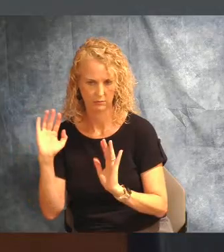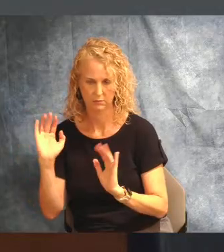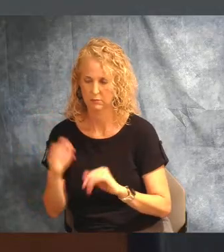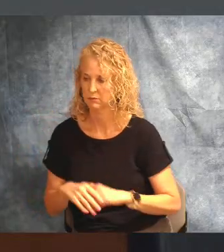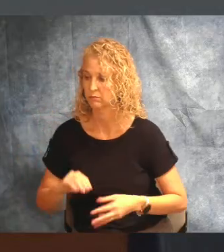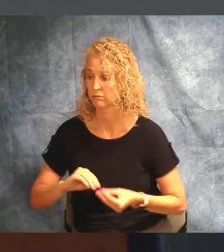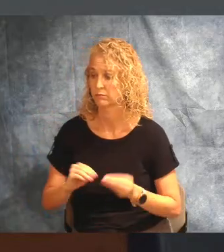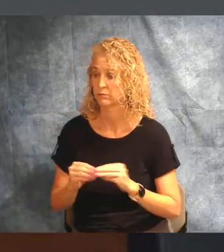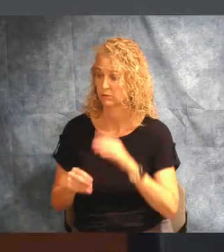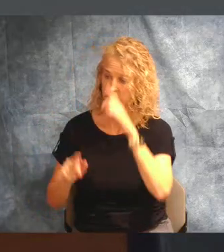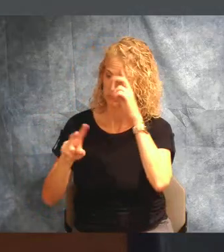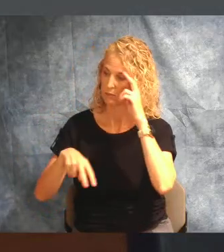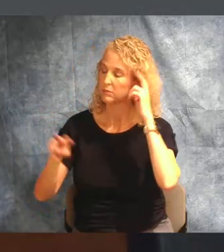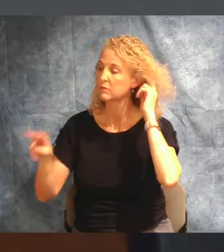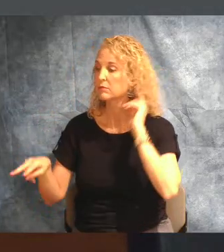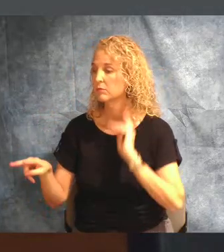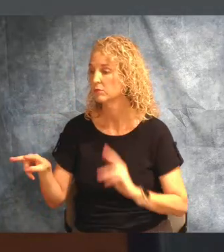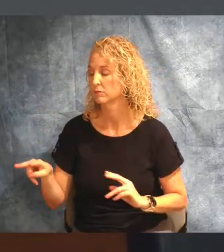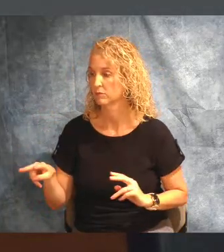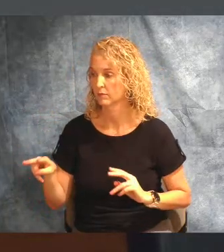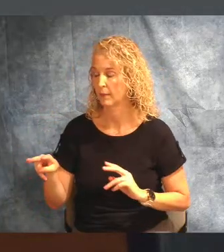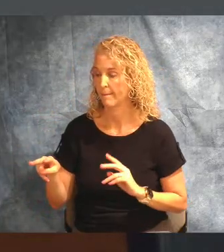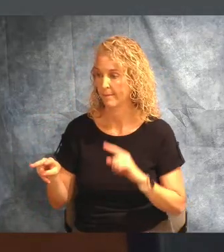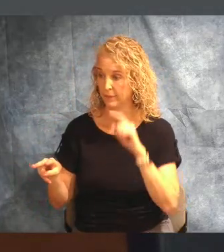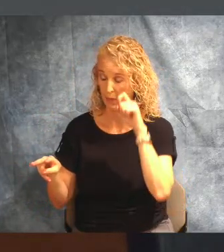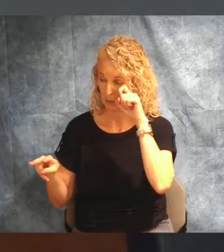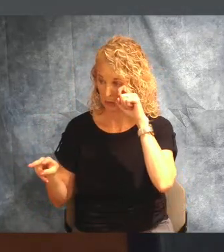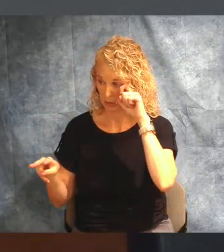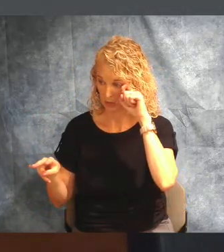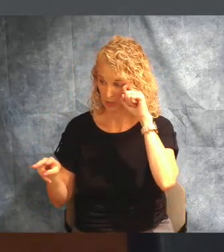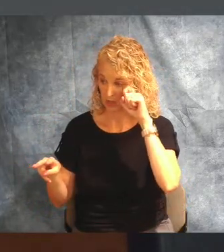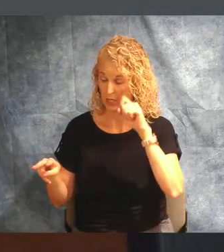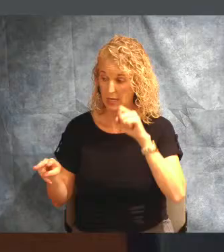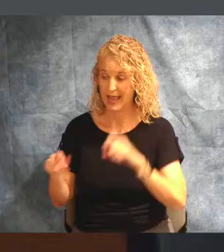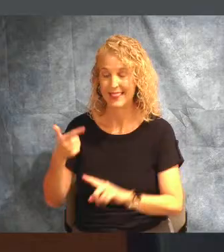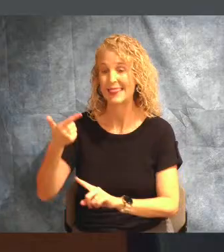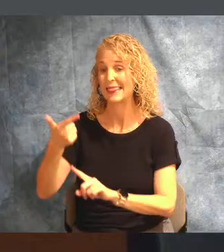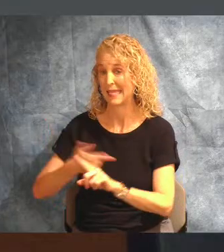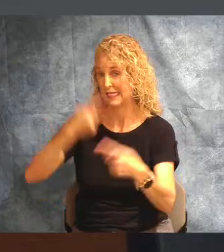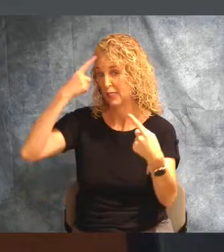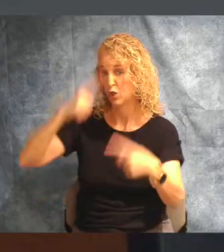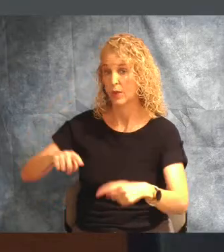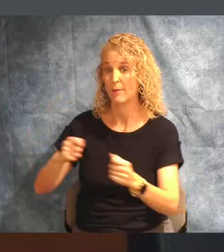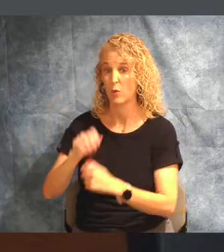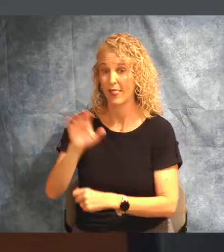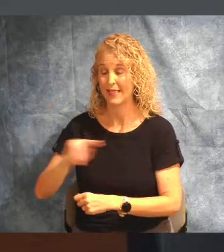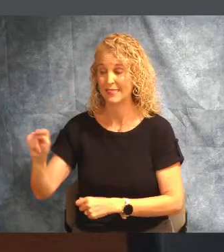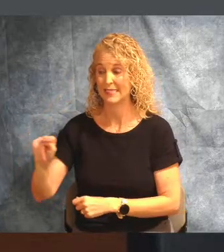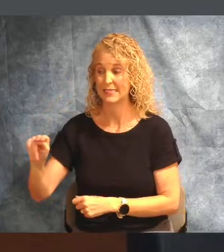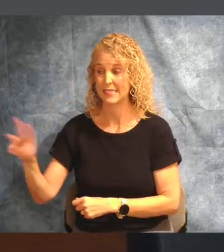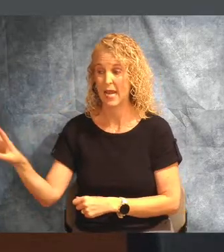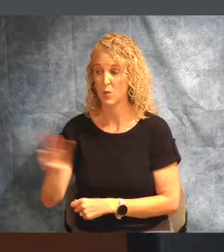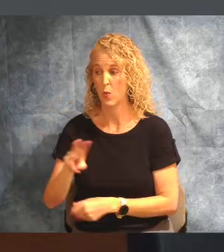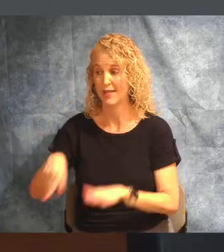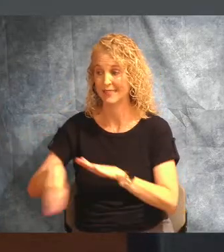Item 22 is a the execution of a lease agreement with Cincinnati West Soccer Club. This is for